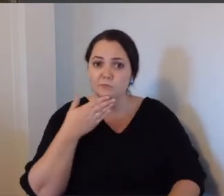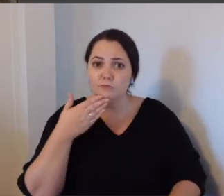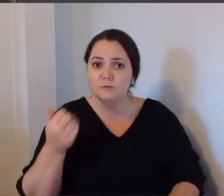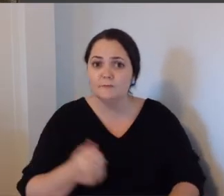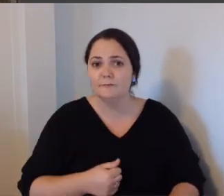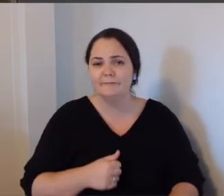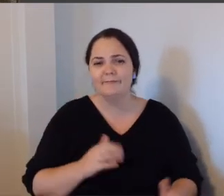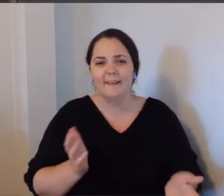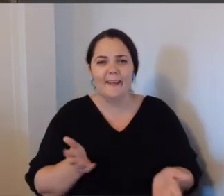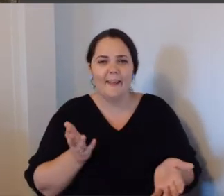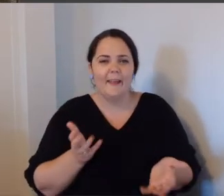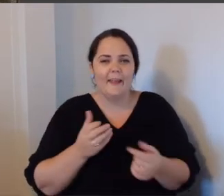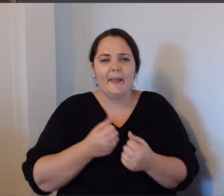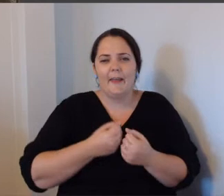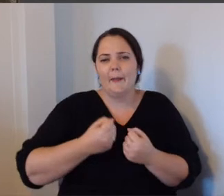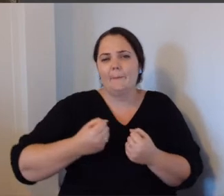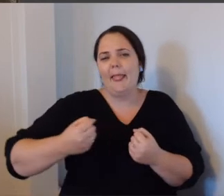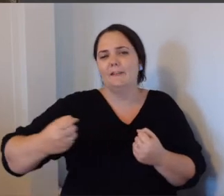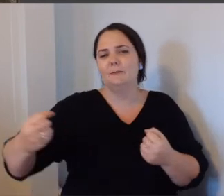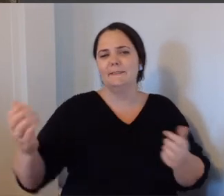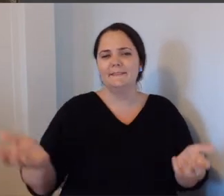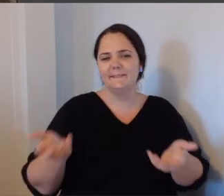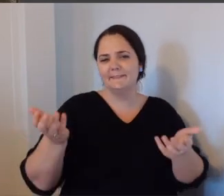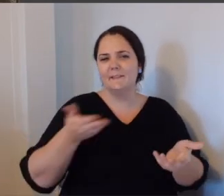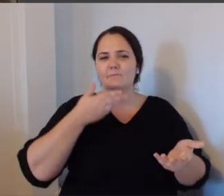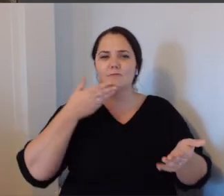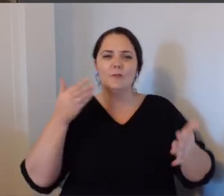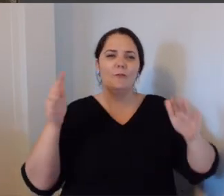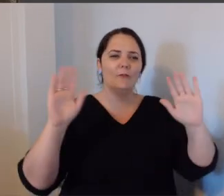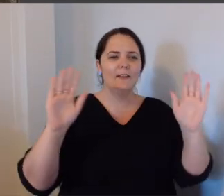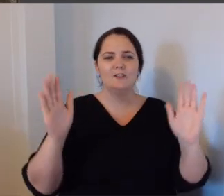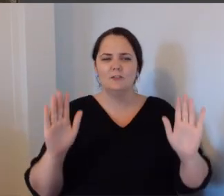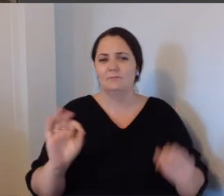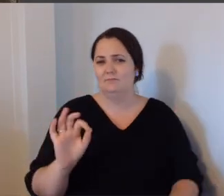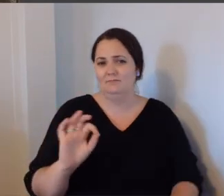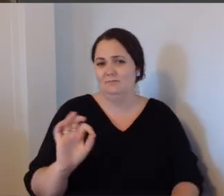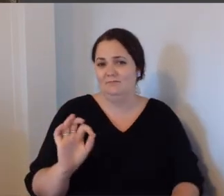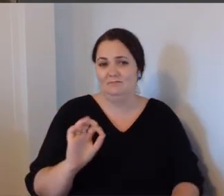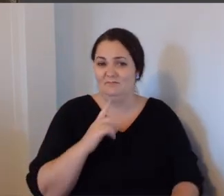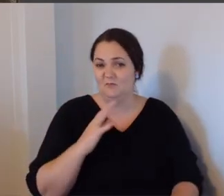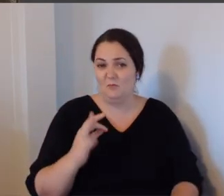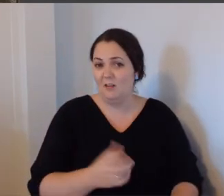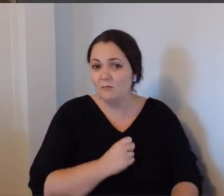It's also a deliberate strategy of distancing himself from the enormous legacy of Michelangelo